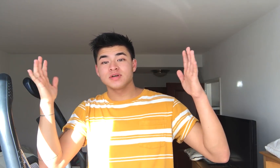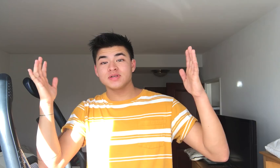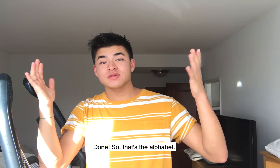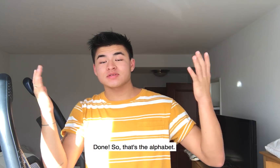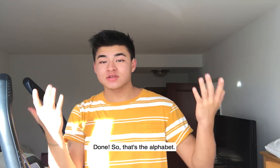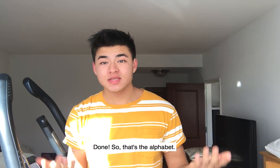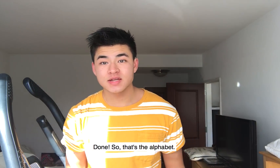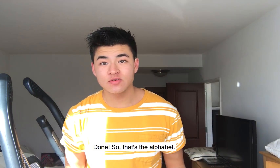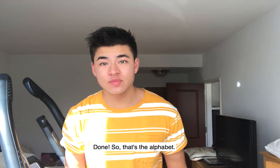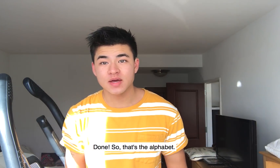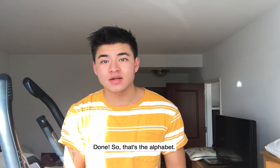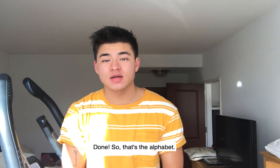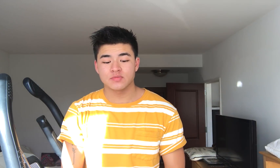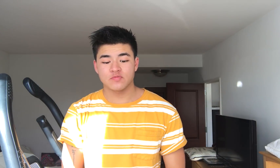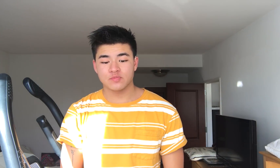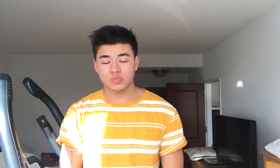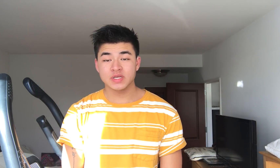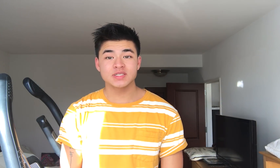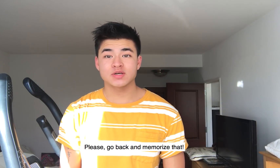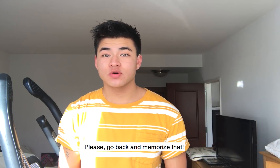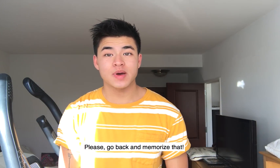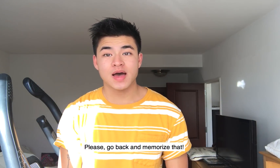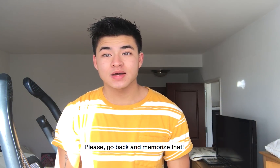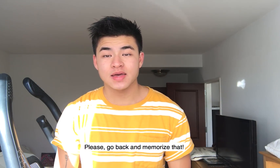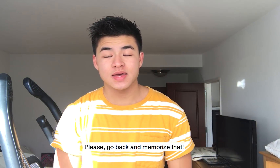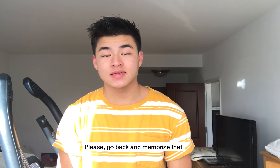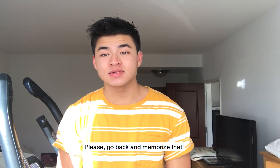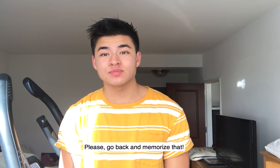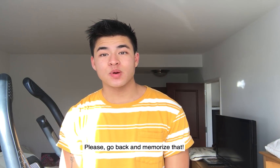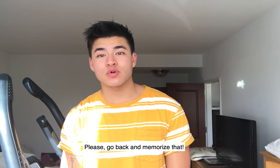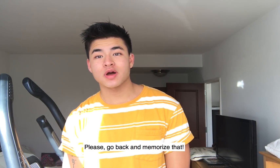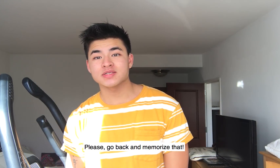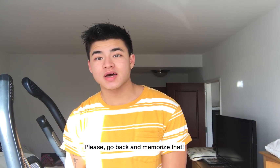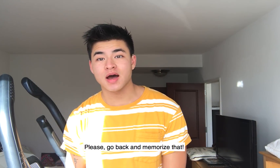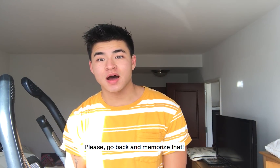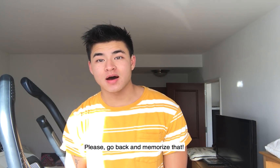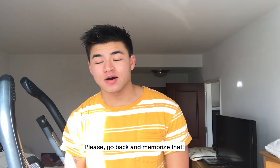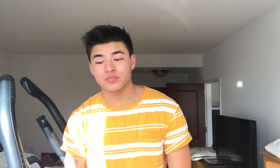Done so that's the alphabet. Please go back and memorize that um